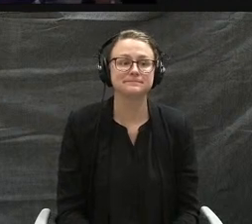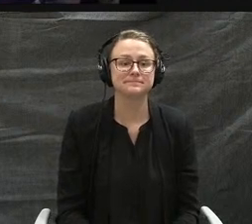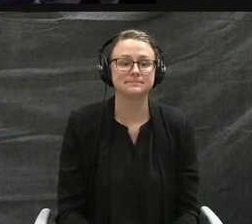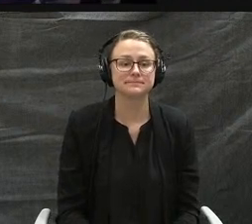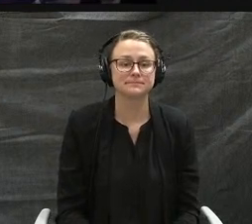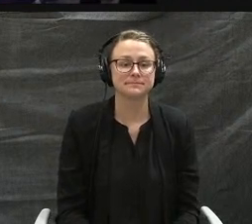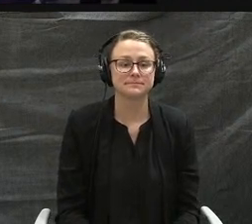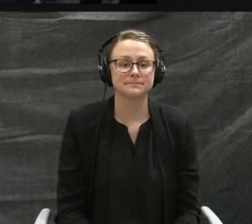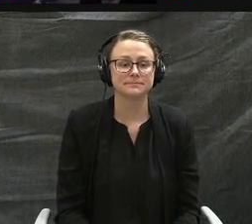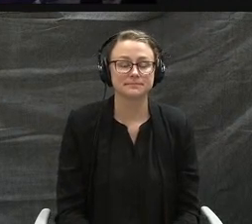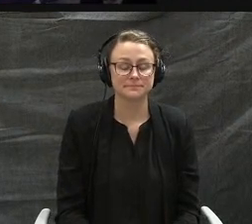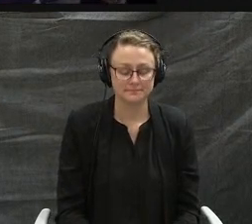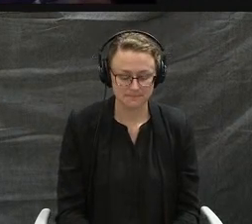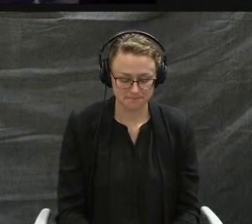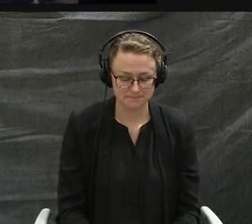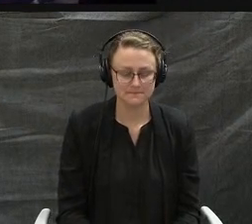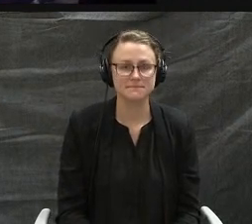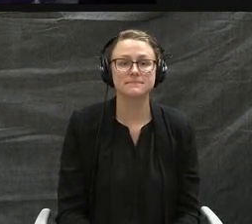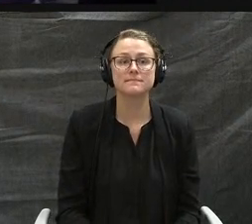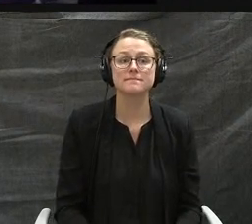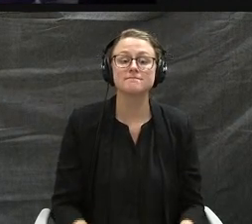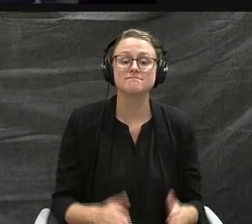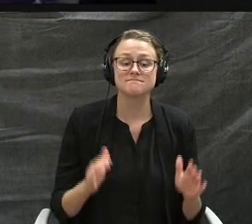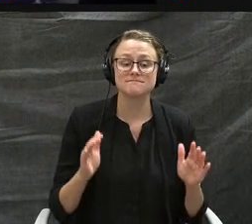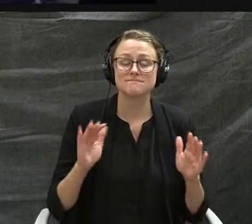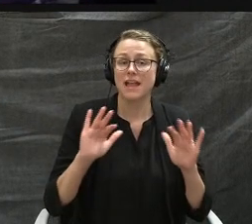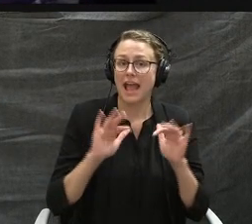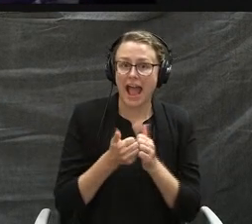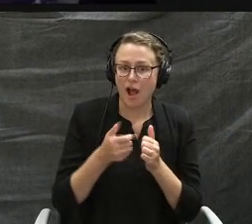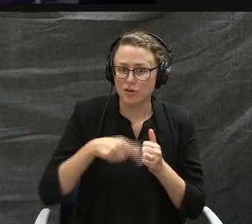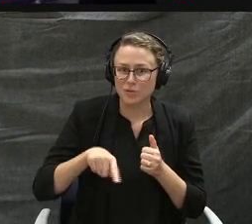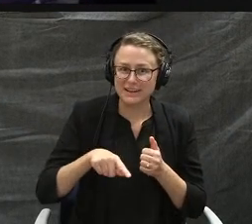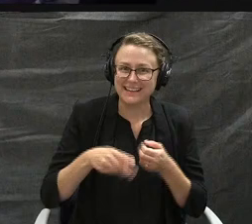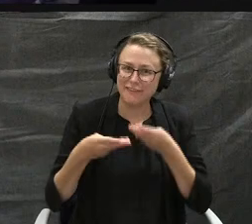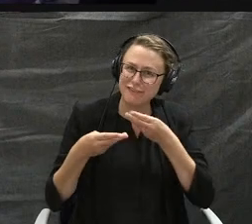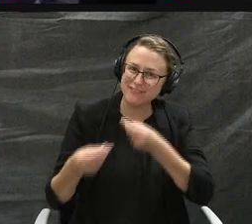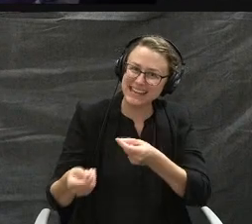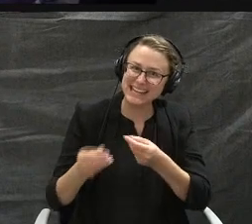Ah, How do we safely feed the students again, the logistics of